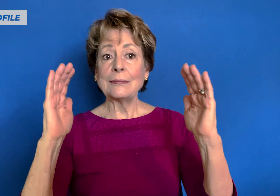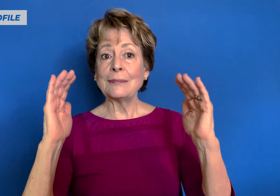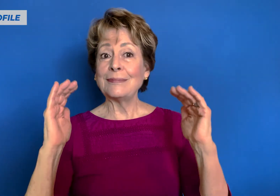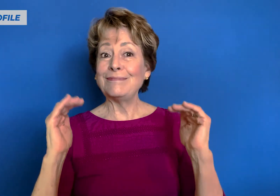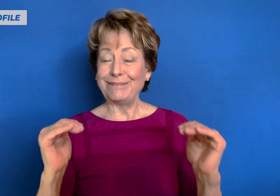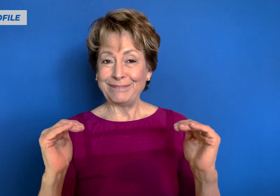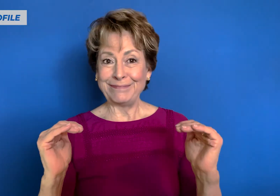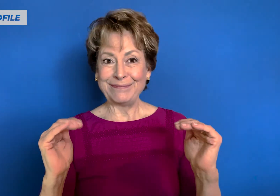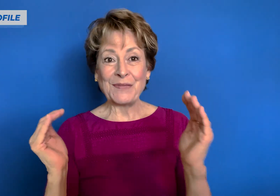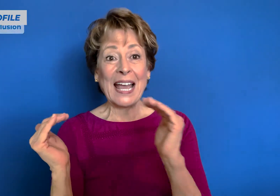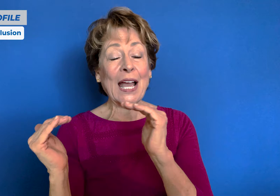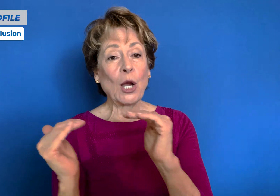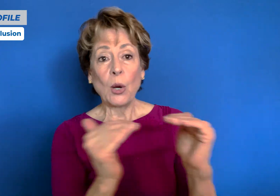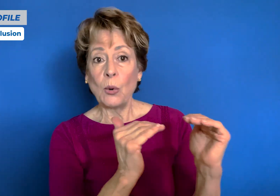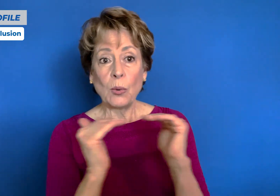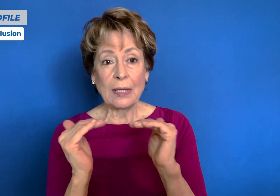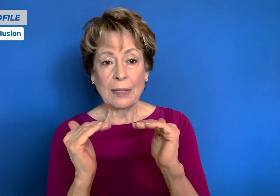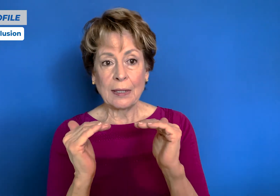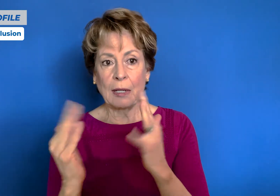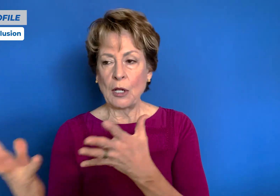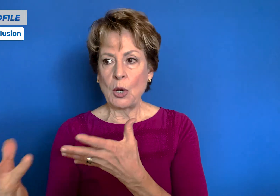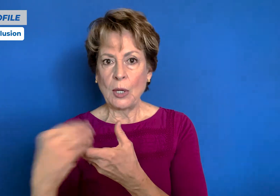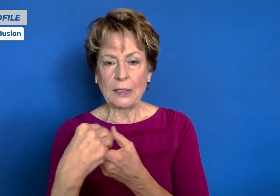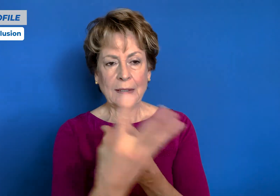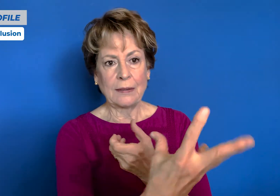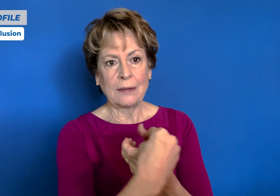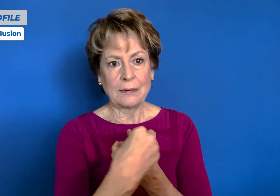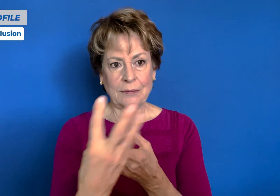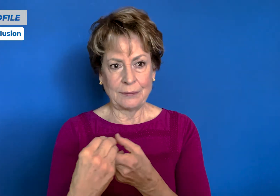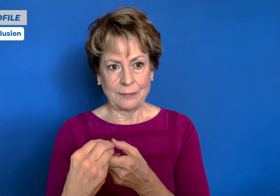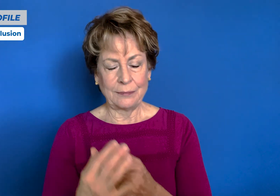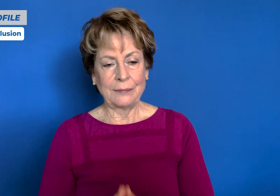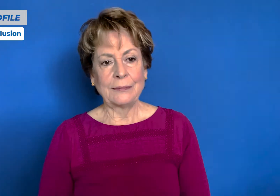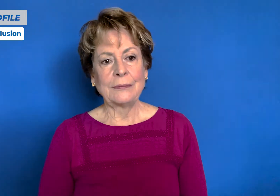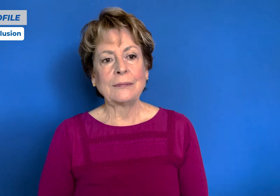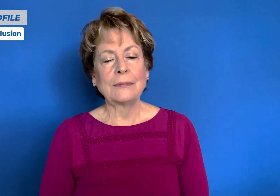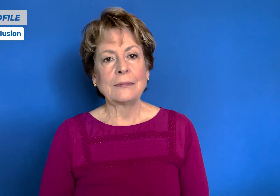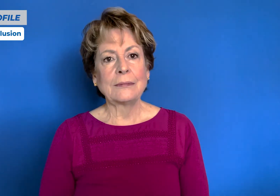The fifth theme is “Equity and Inclusion”.